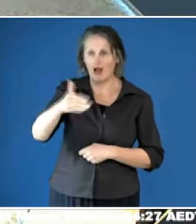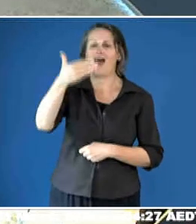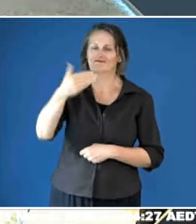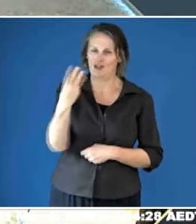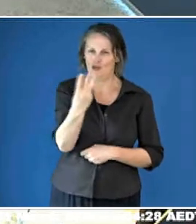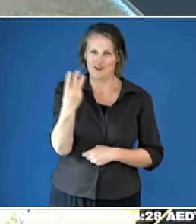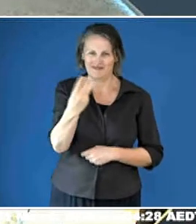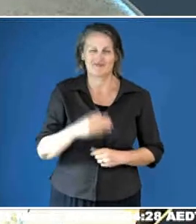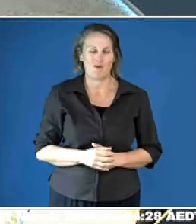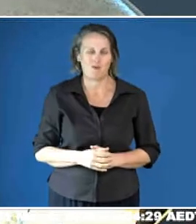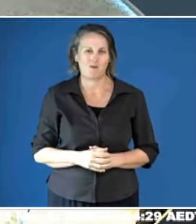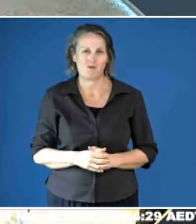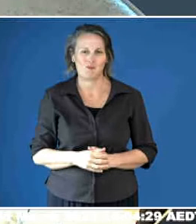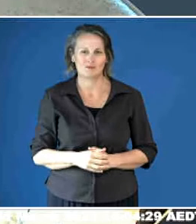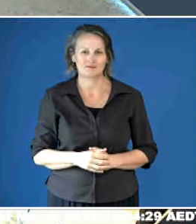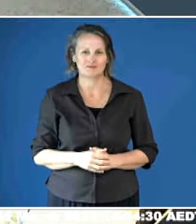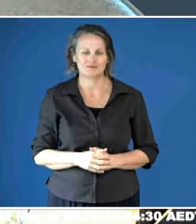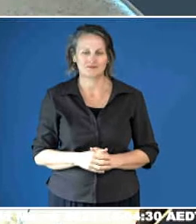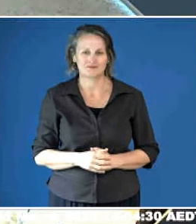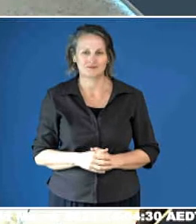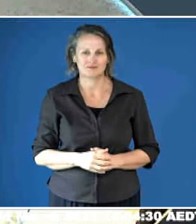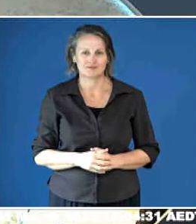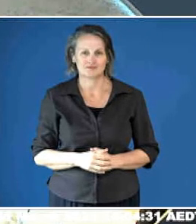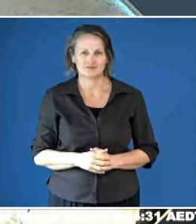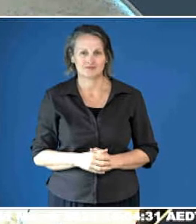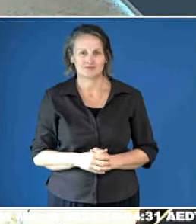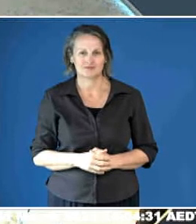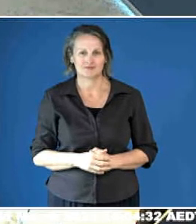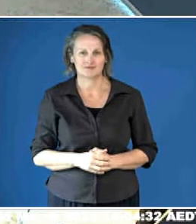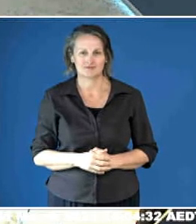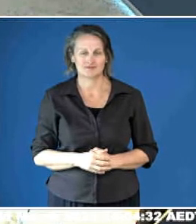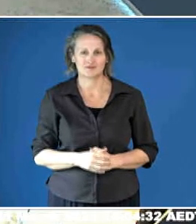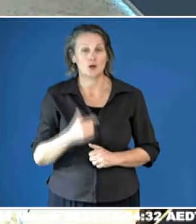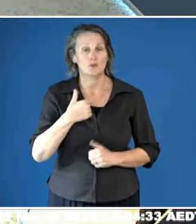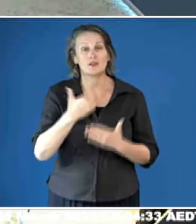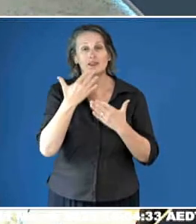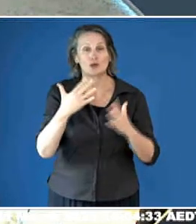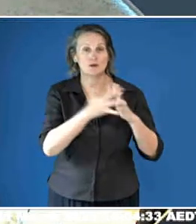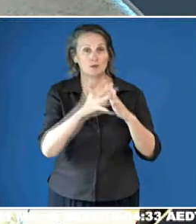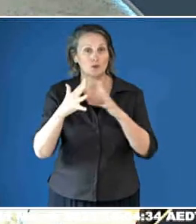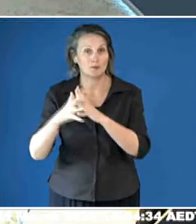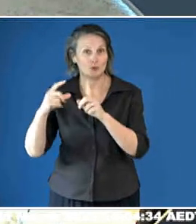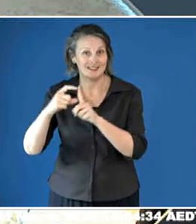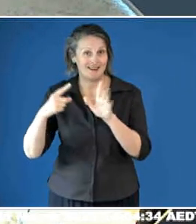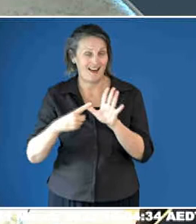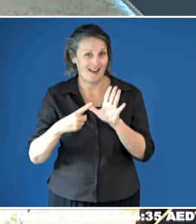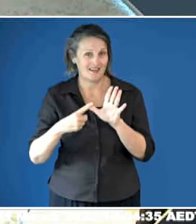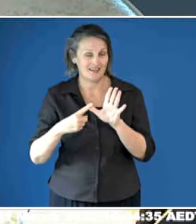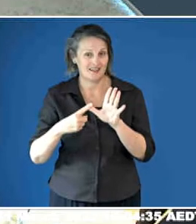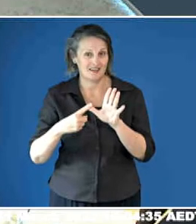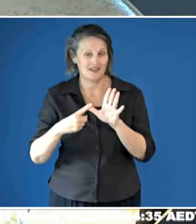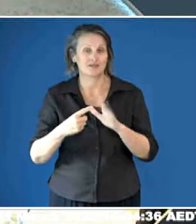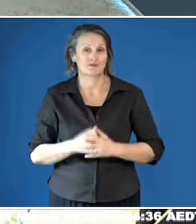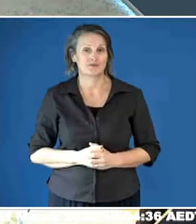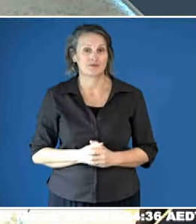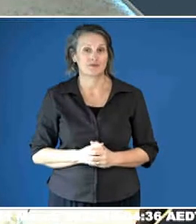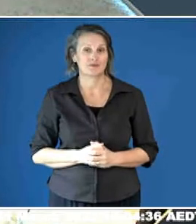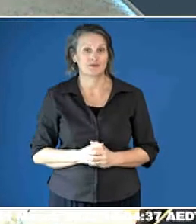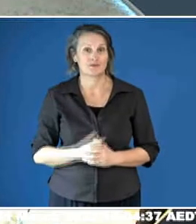We are also very grateful to WWDA for all of the very, very considerable assistance you